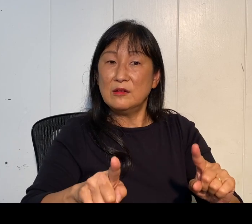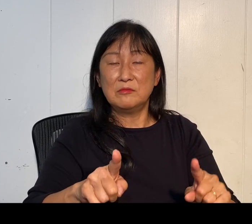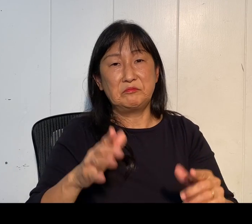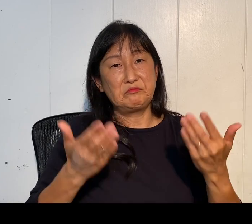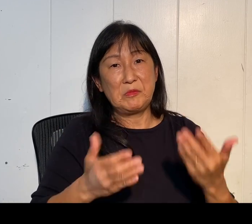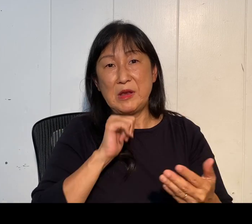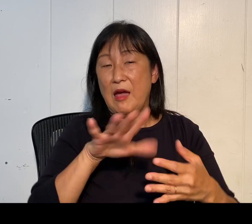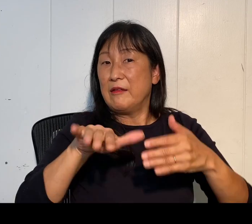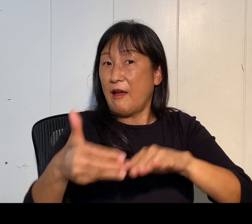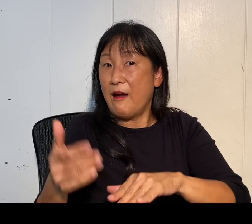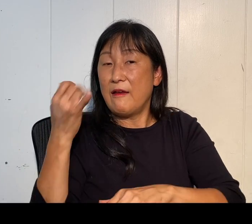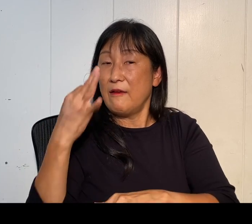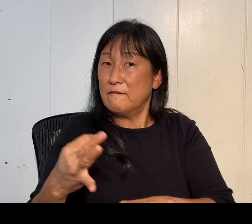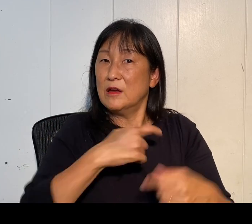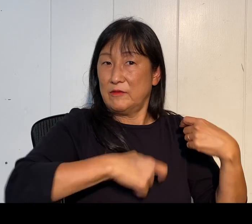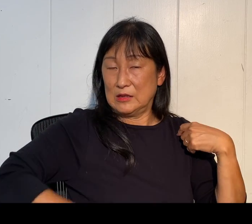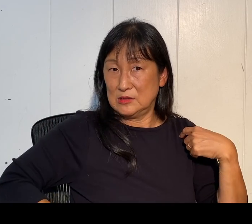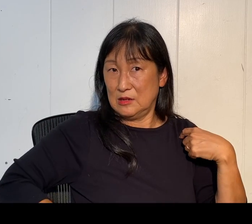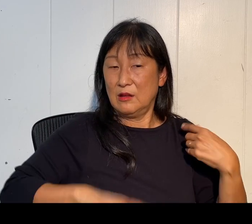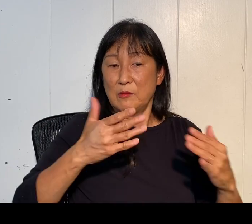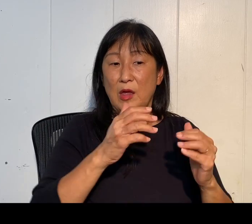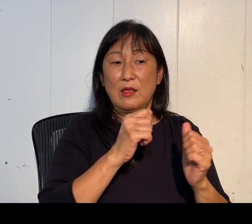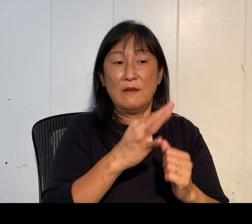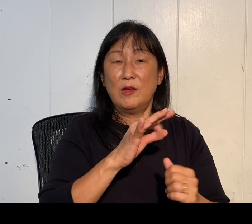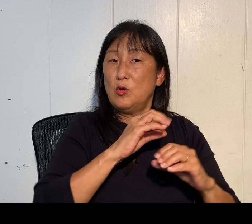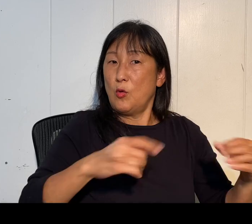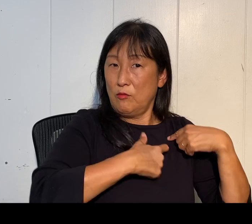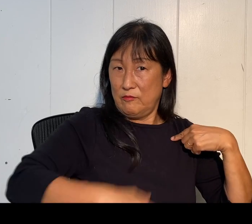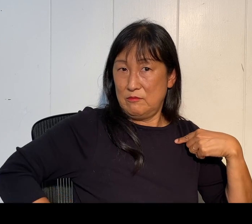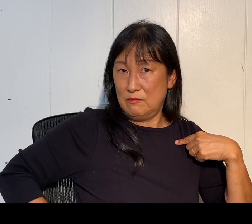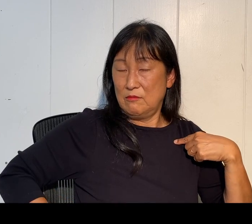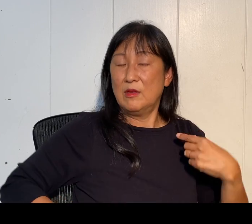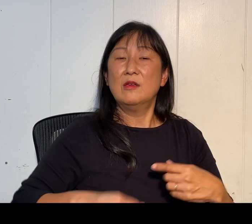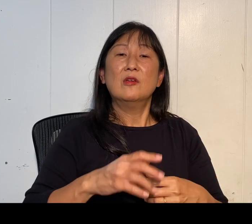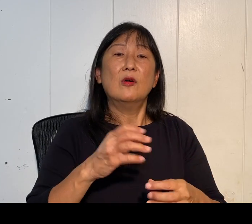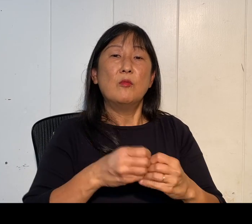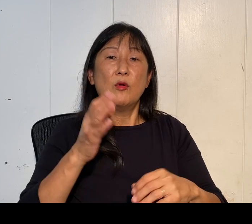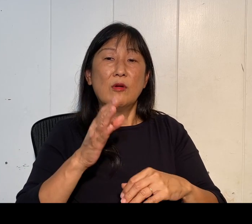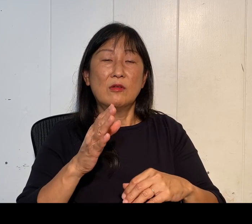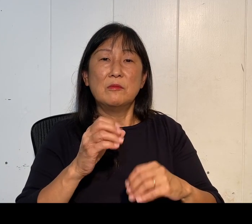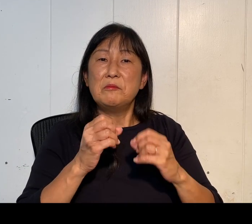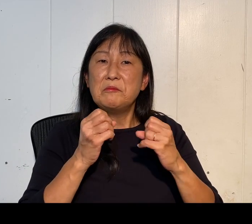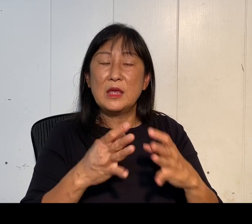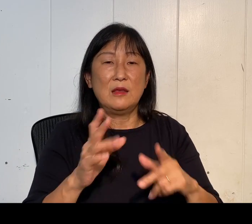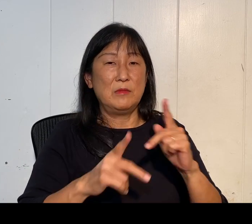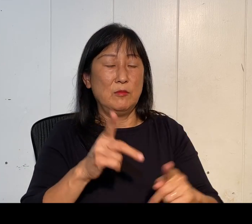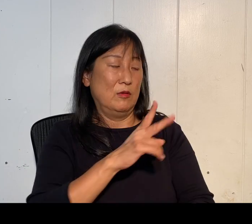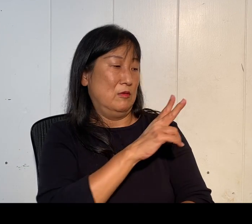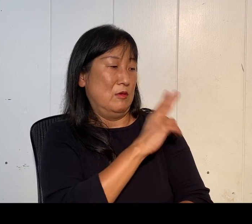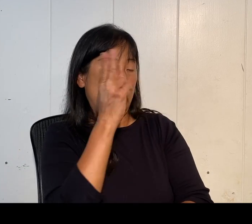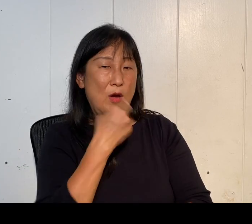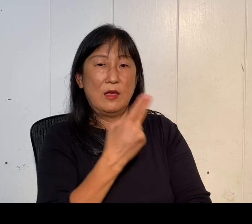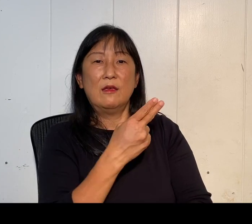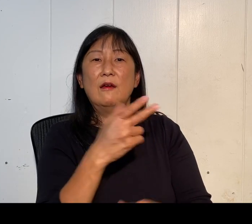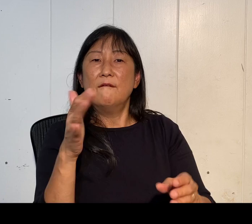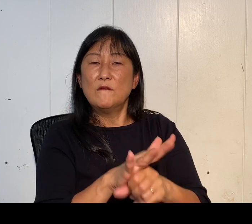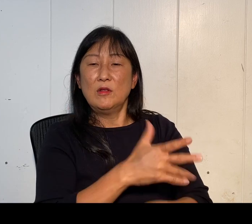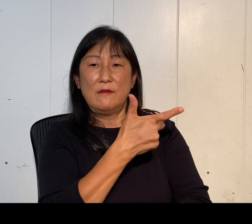The vaccines work—they are safe and effective. More than one million Hawaiʻi residents statewide have now been fully vaccinated against COVID-19